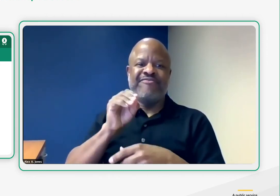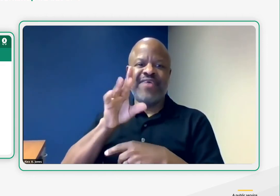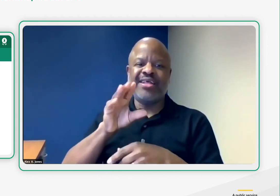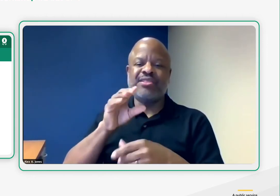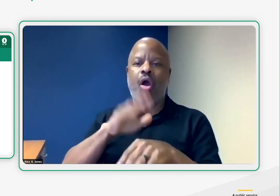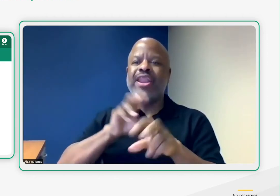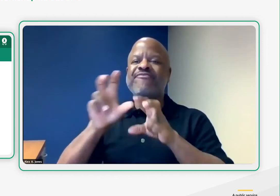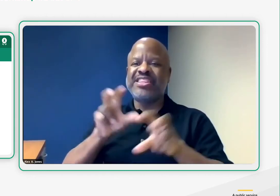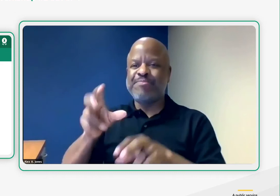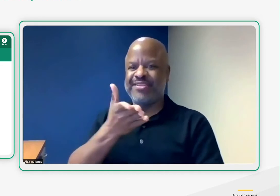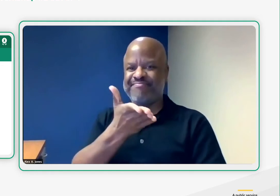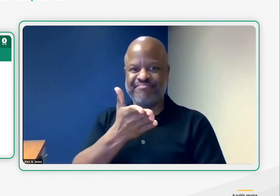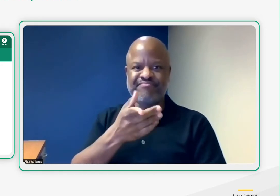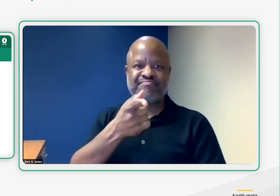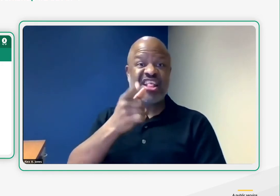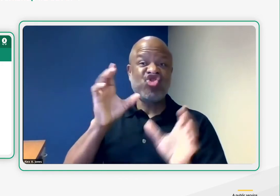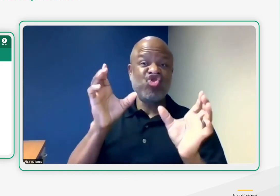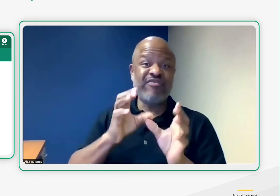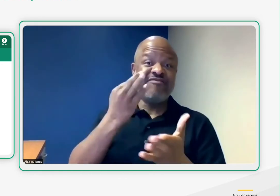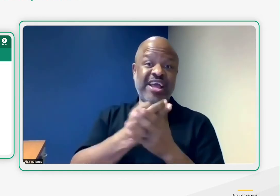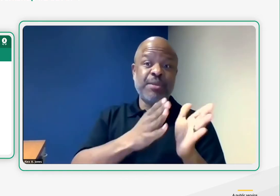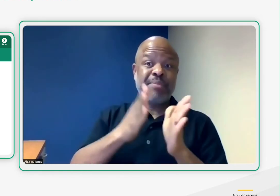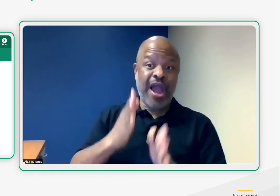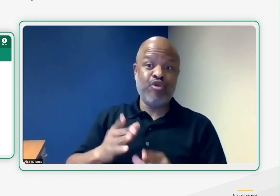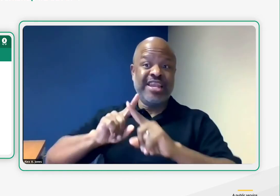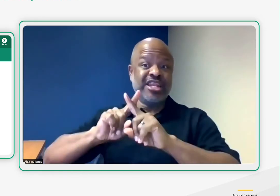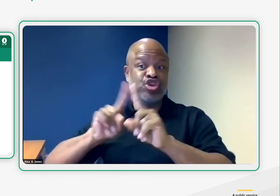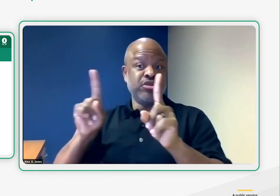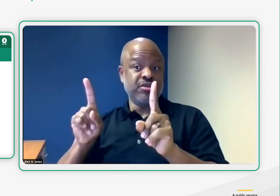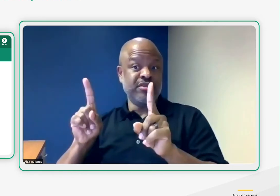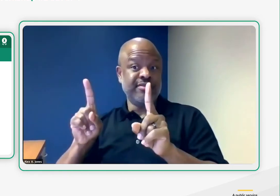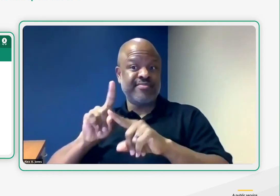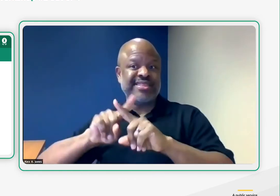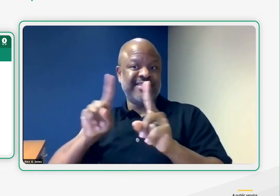give advice on how to make investments.